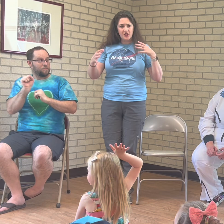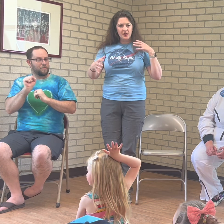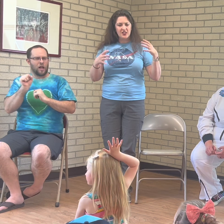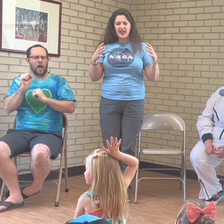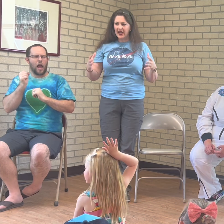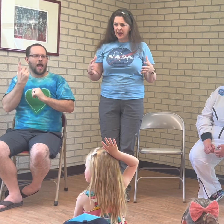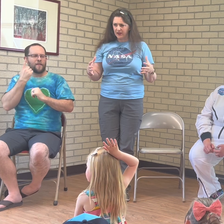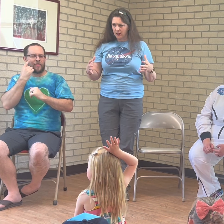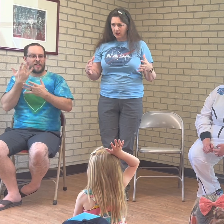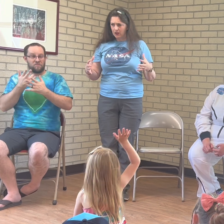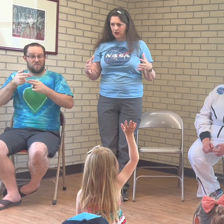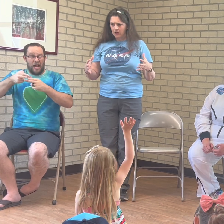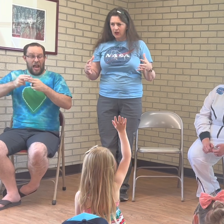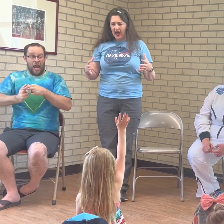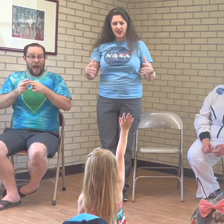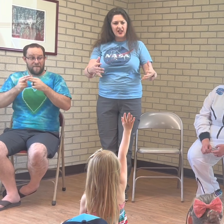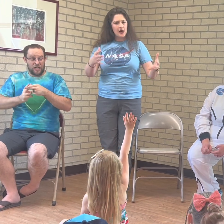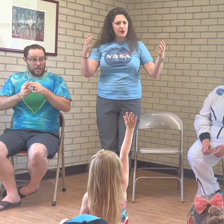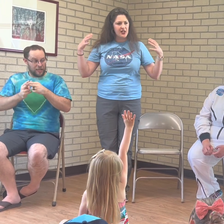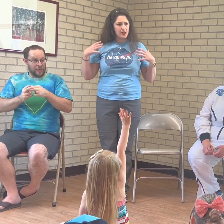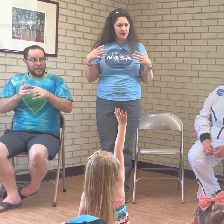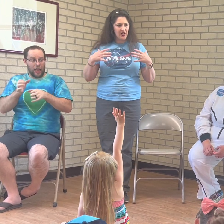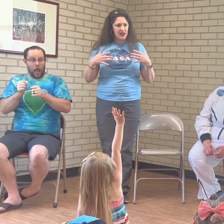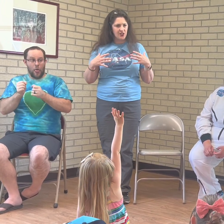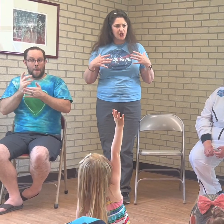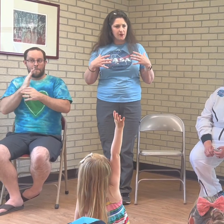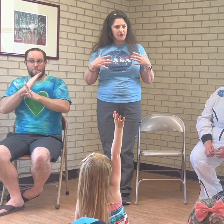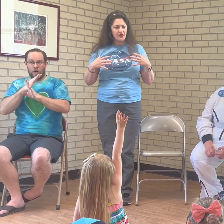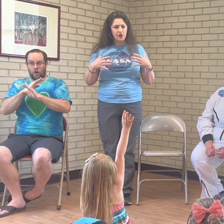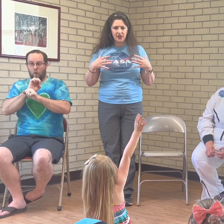for something that's that heavy, and it's got to protect all of your oxygen, do you think